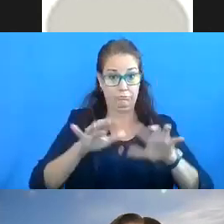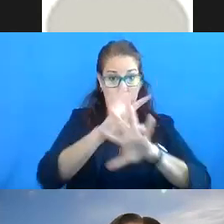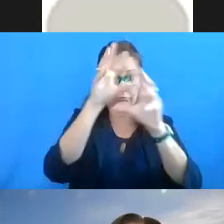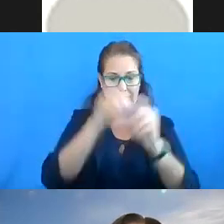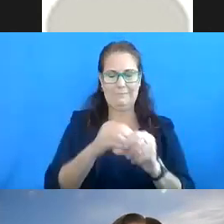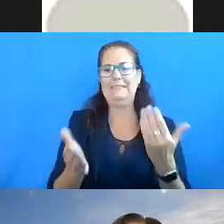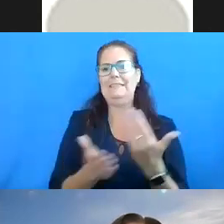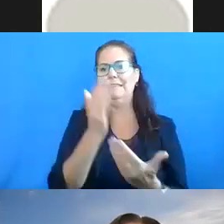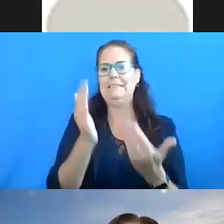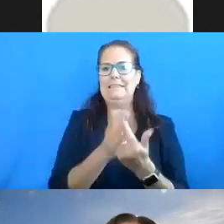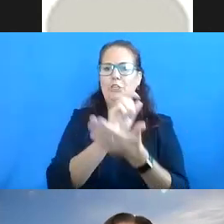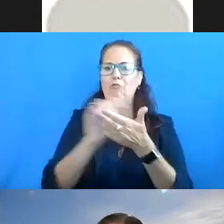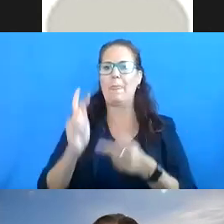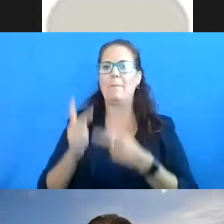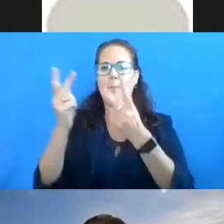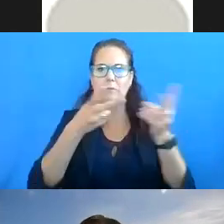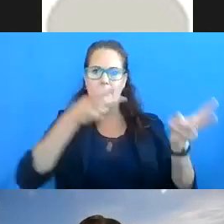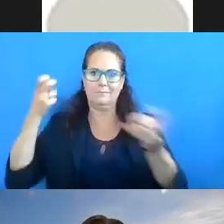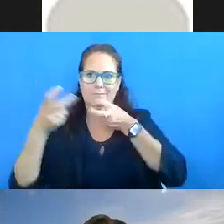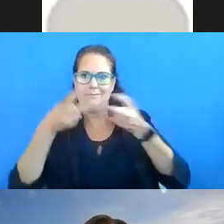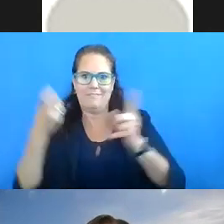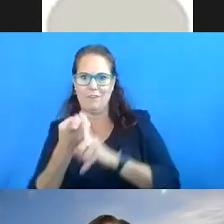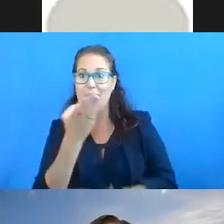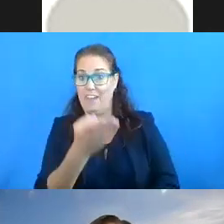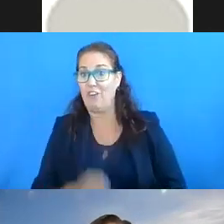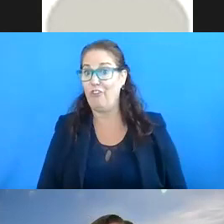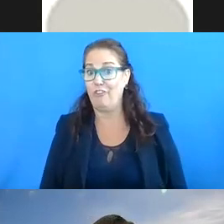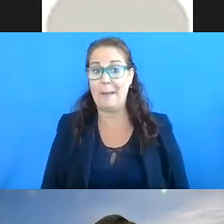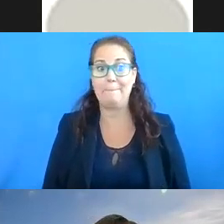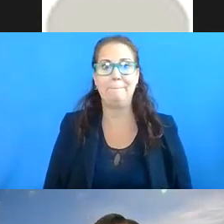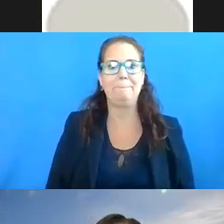write your proposal. The next slide.